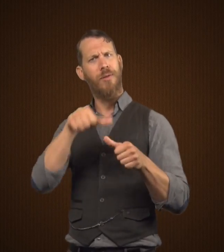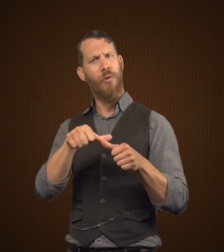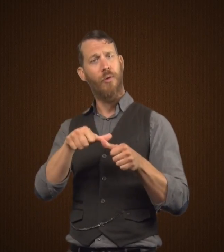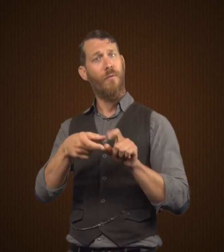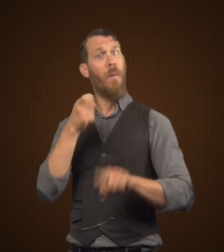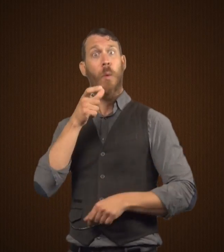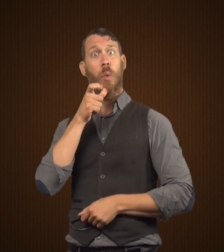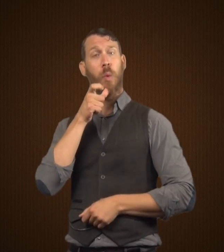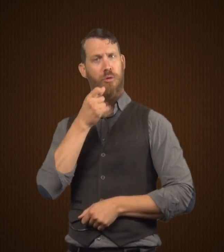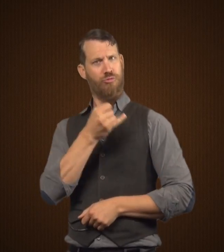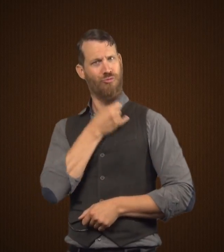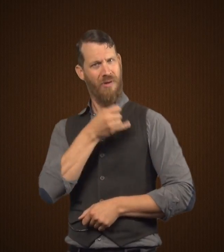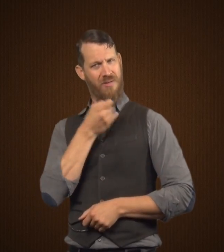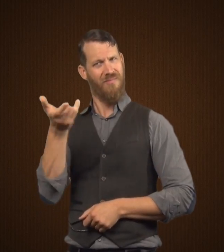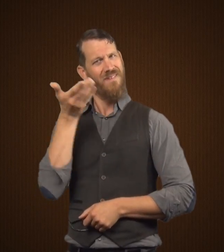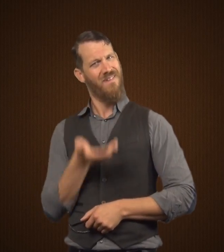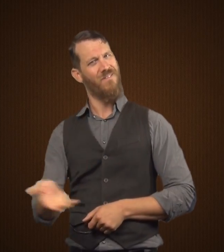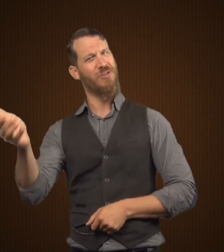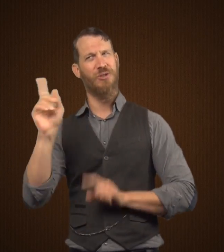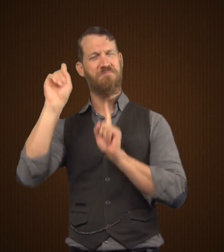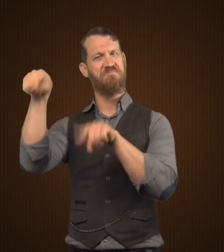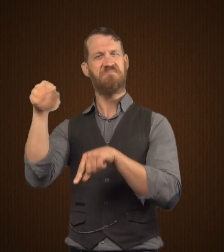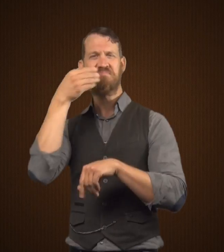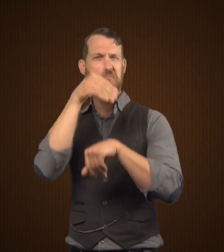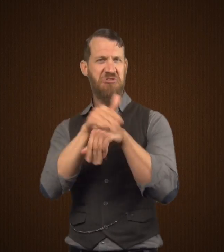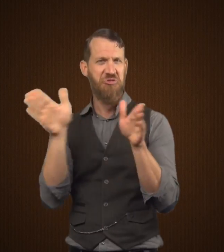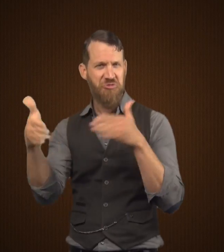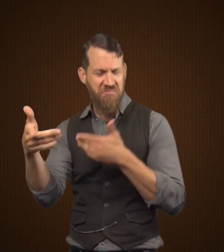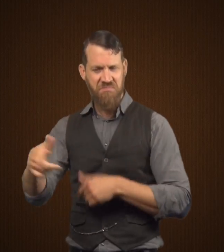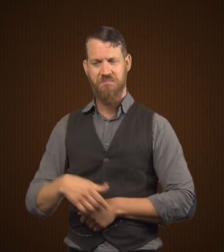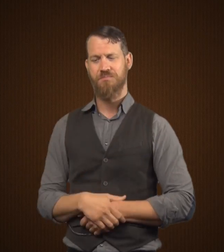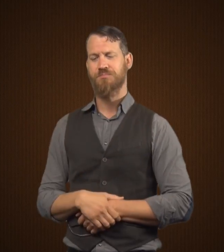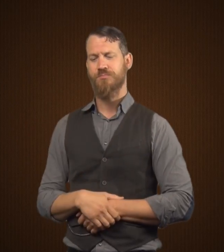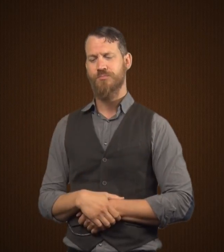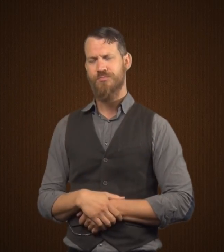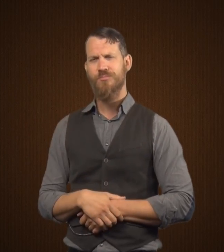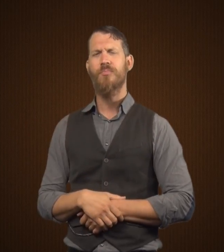Now Mr. Utterson has another letter from Doctor Jekyll. It was an invitation.